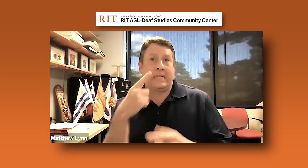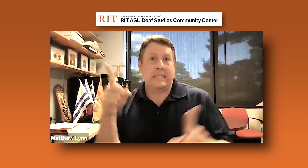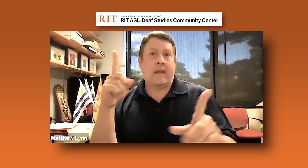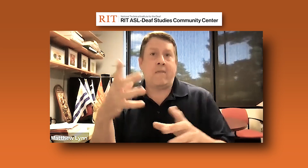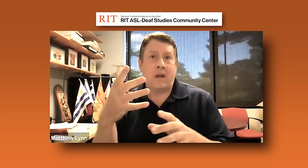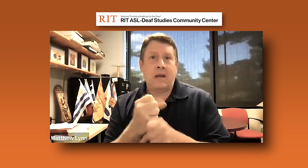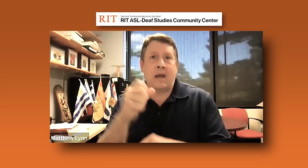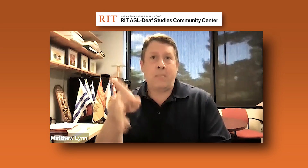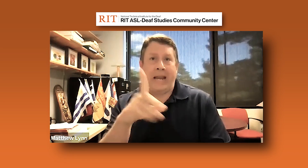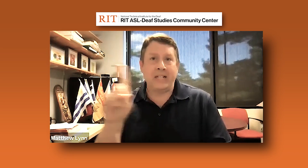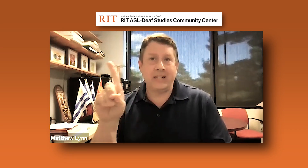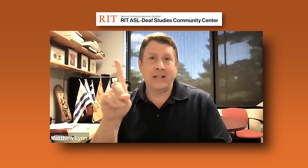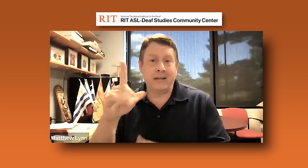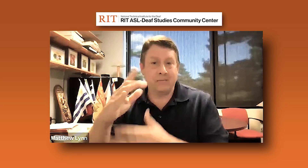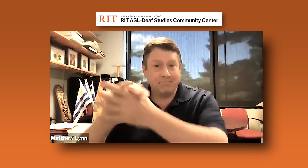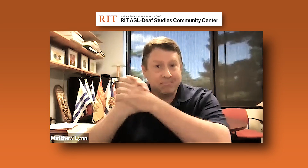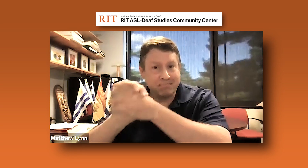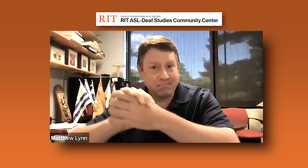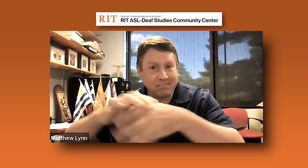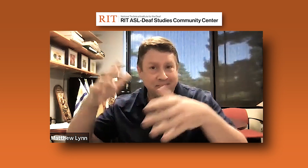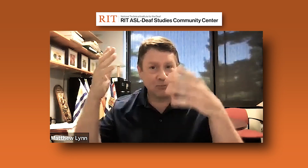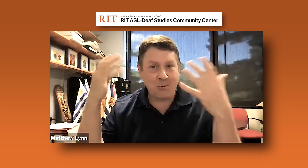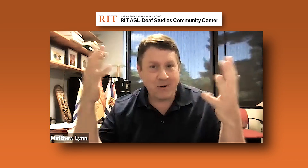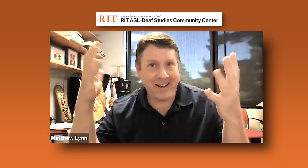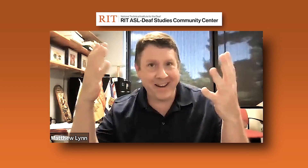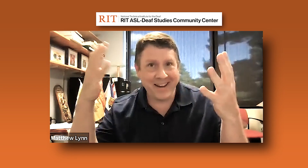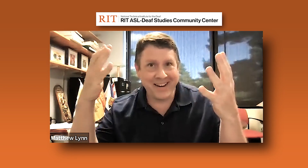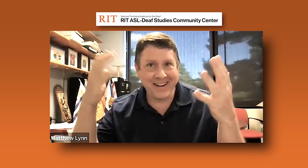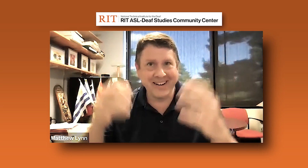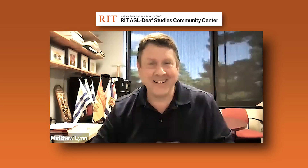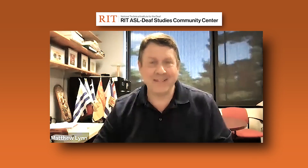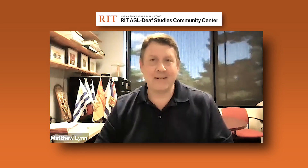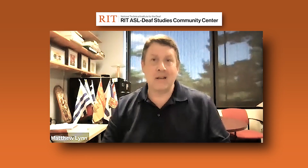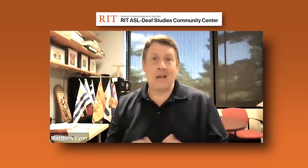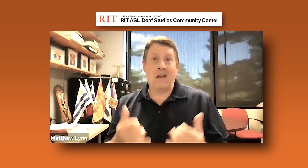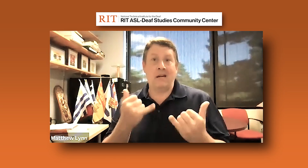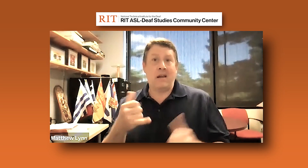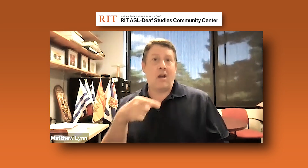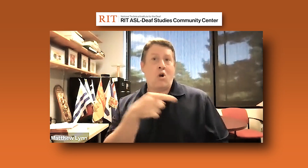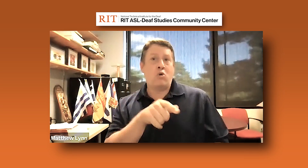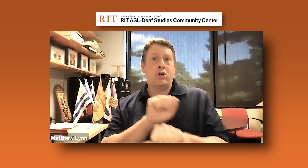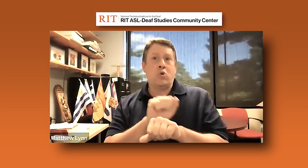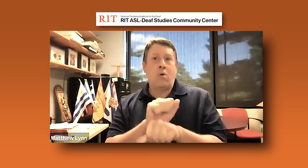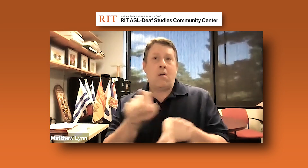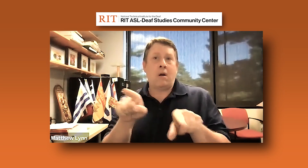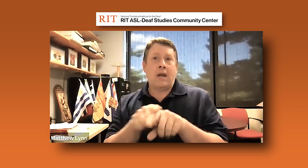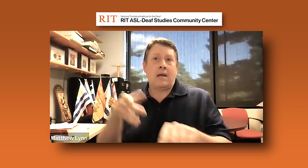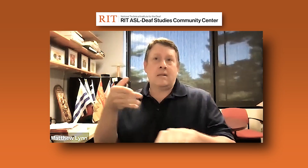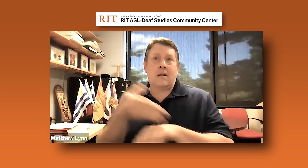Last year, in 2020, she successfully defended her dissertation and became Dr. Spiecker.